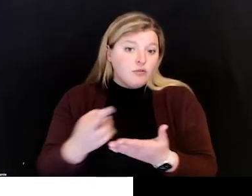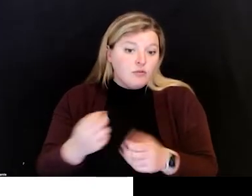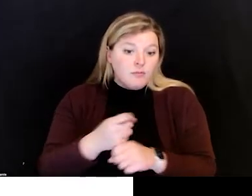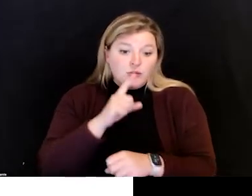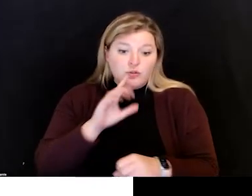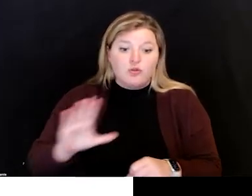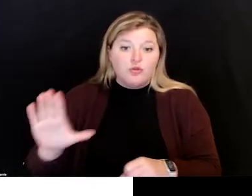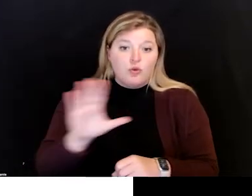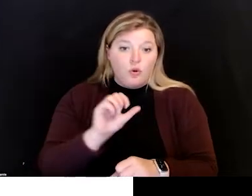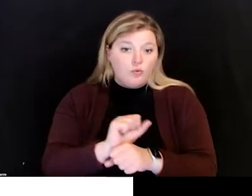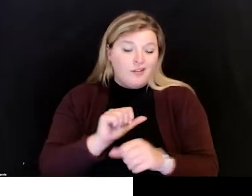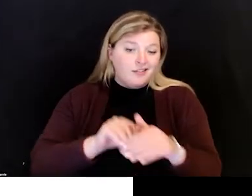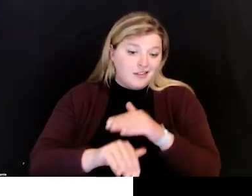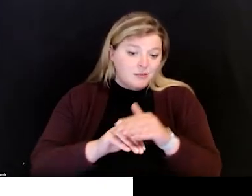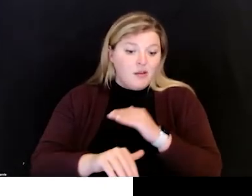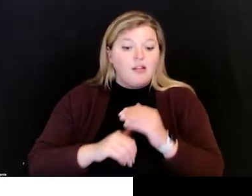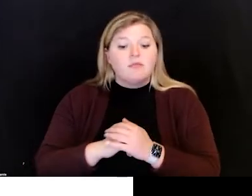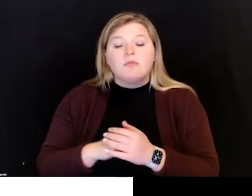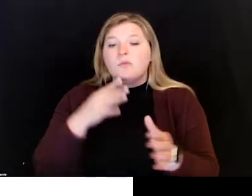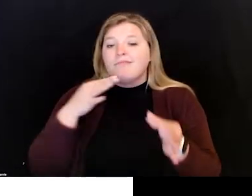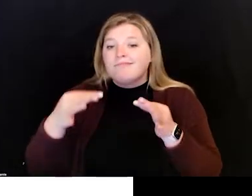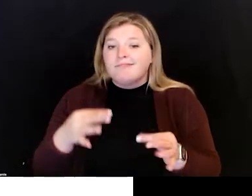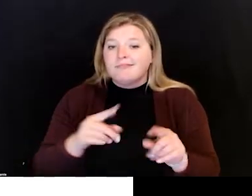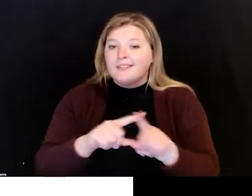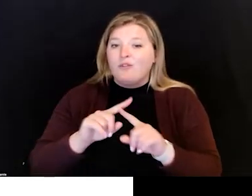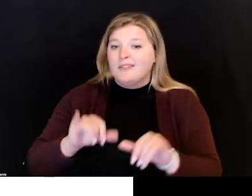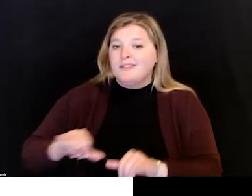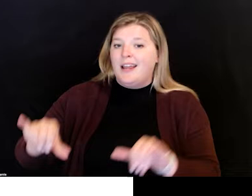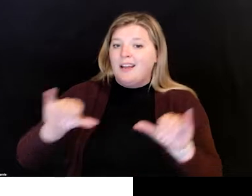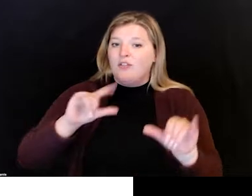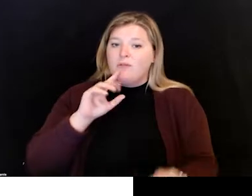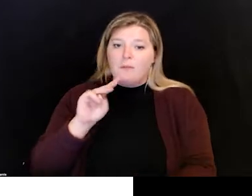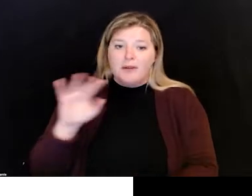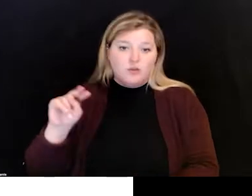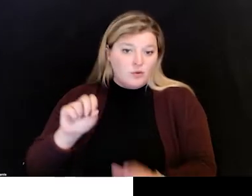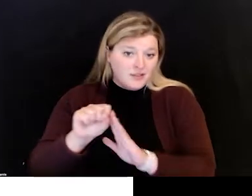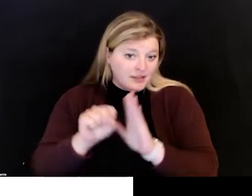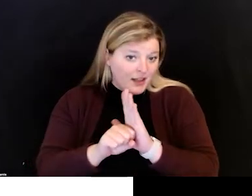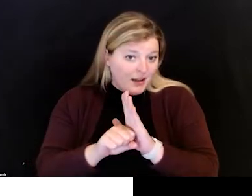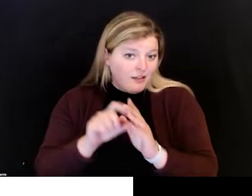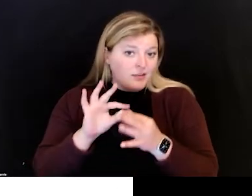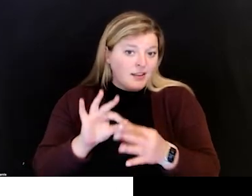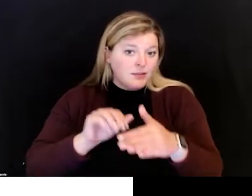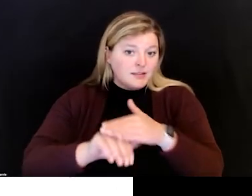talk about the standards that inform digital accessibility here at the state, and how--